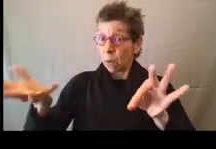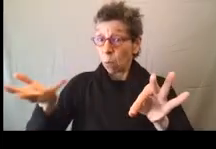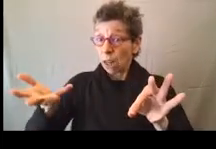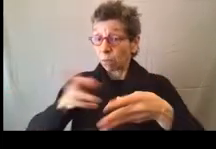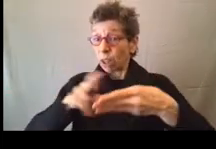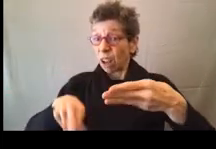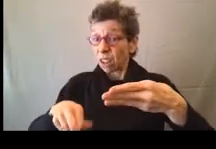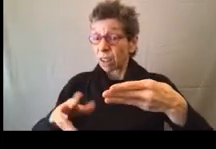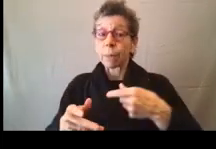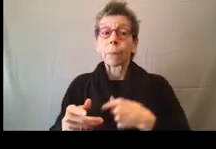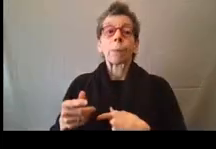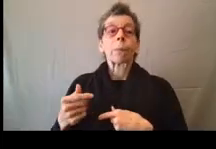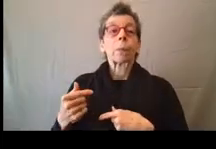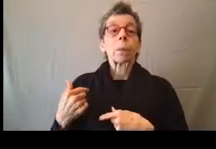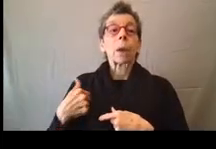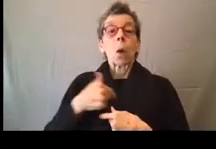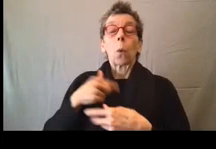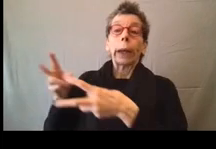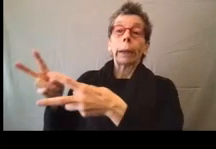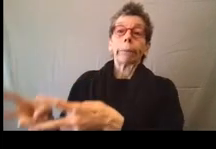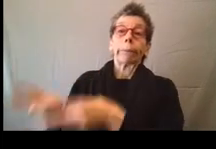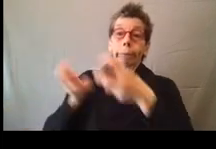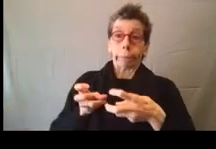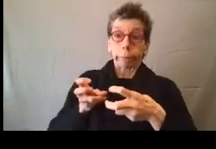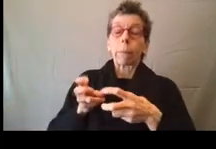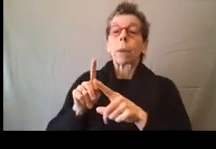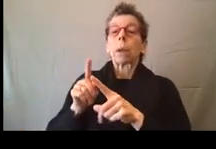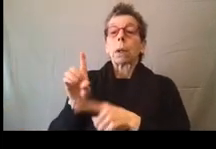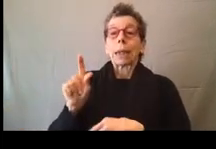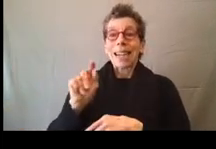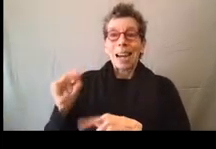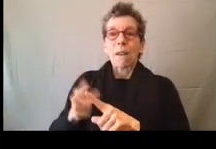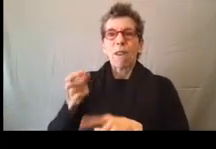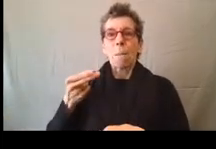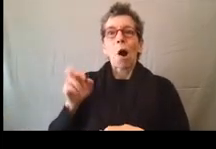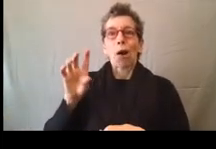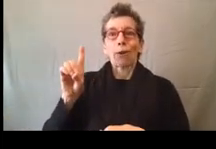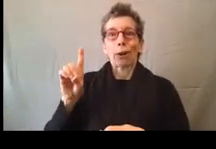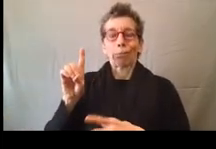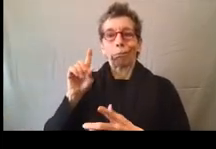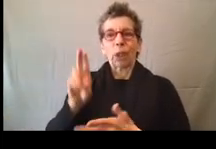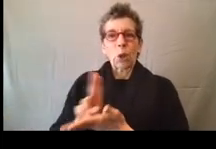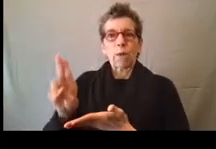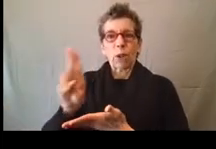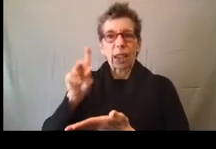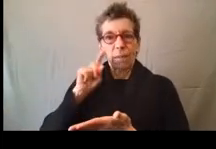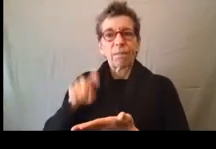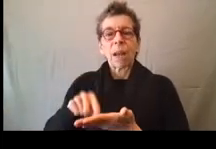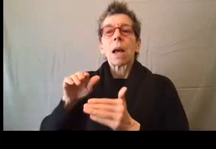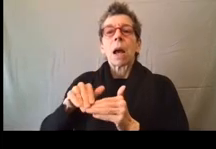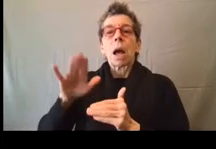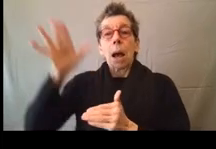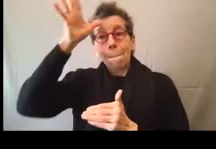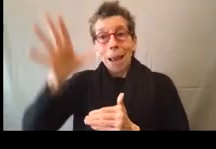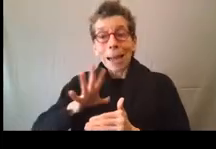preexisting data from Project Implicit, which indicate men over 55 without disability and